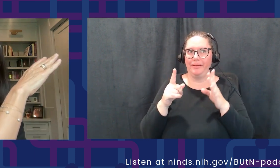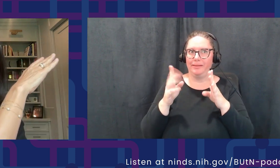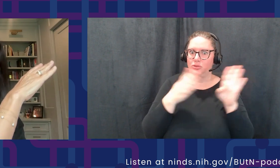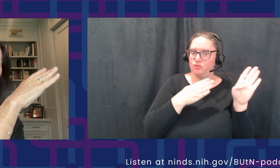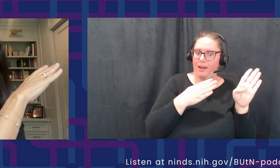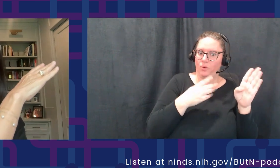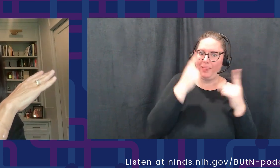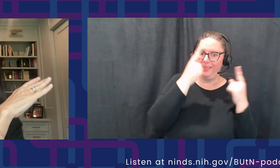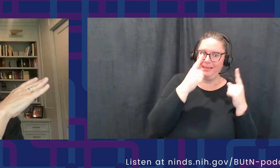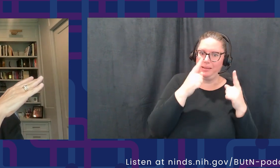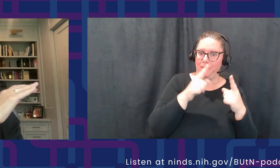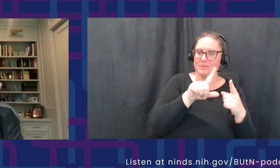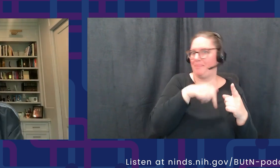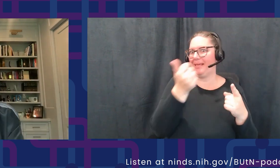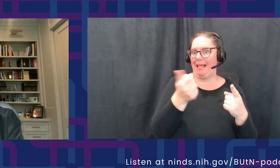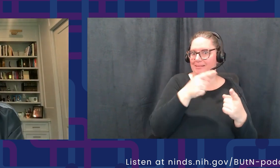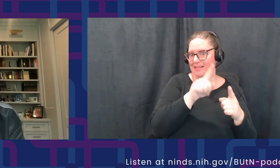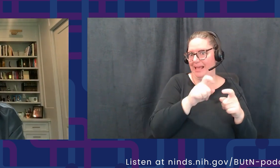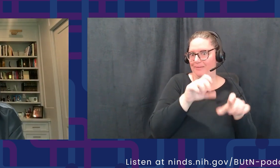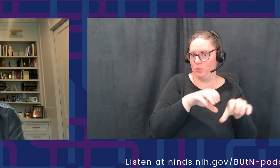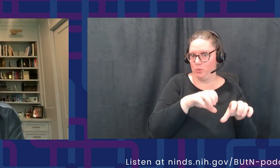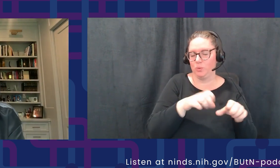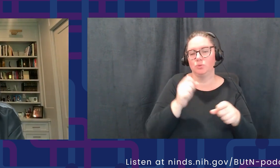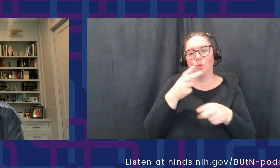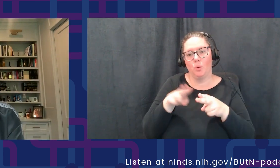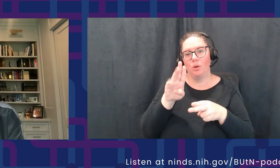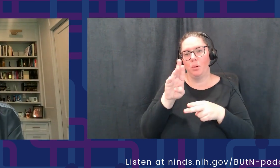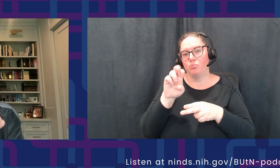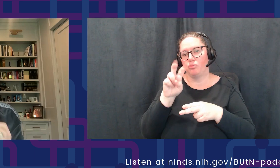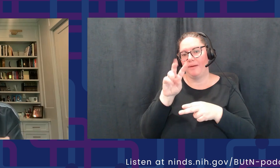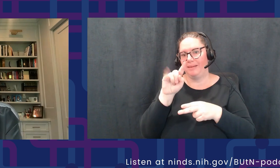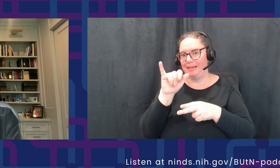about a chore they have to do. So I think brevity is important here.